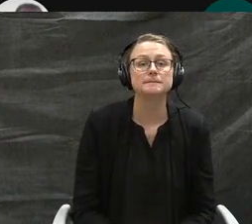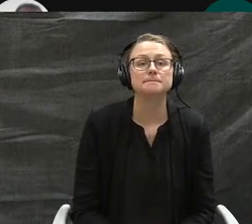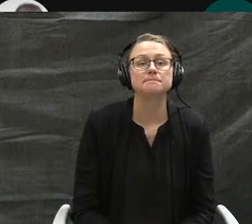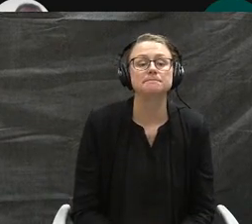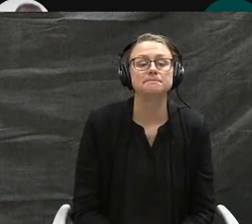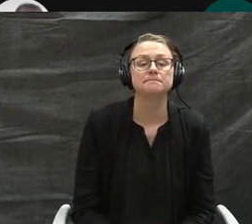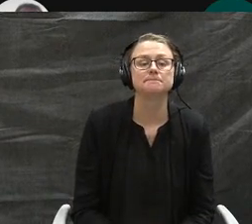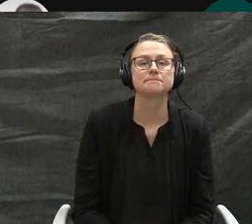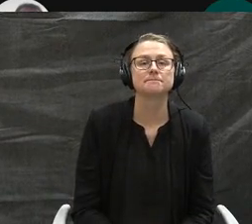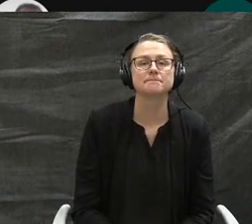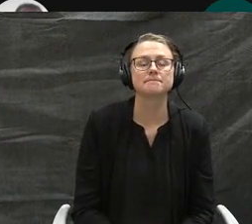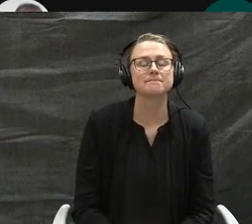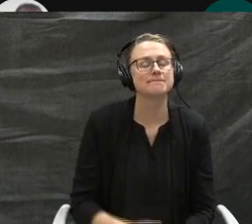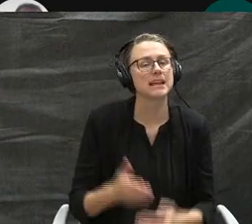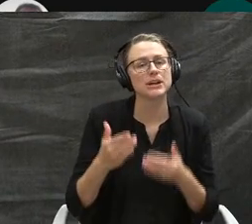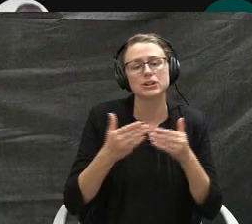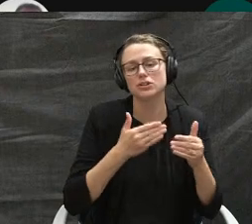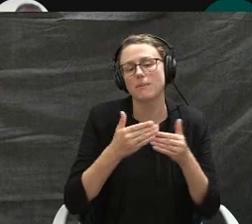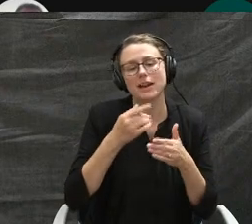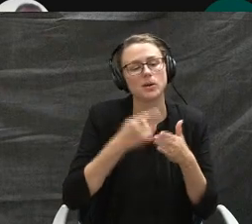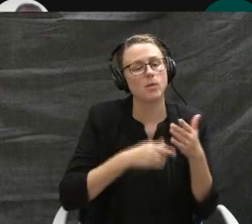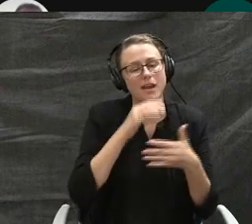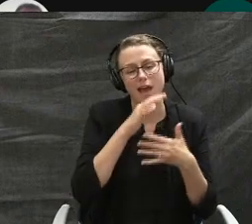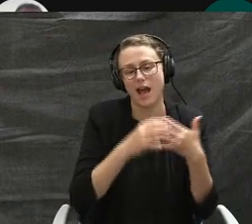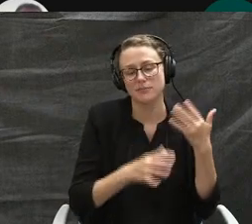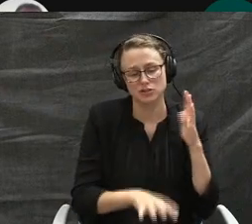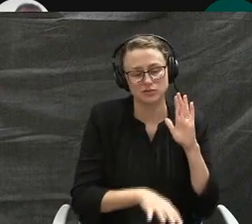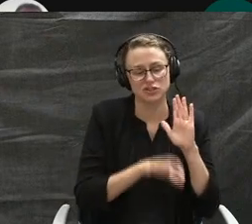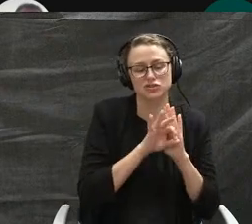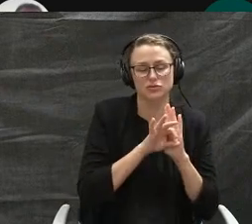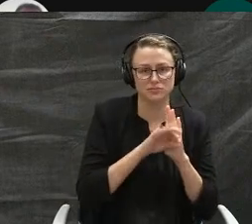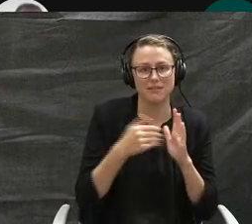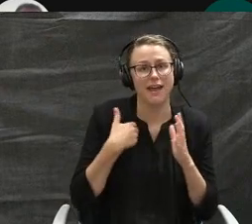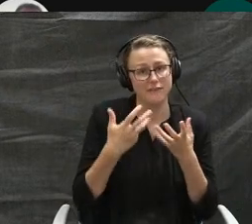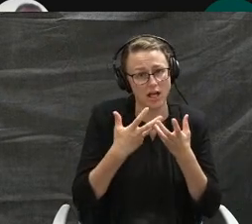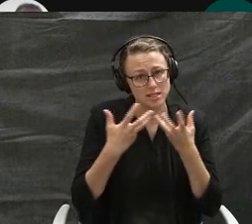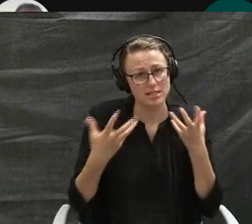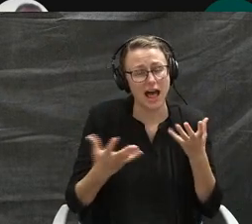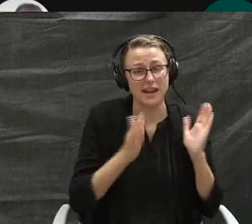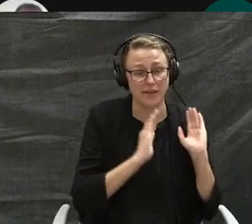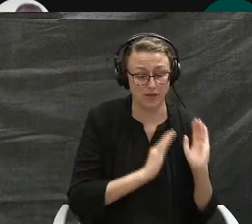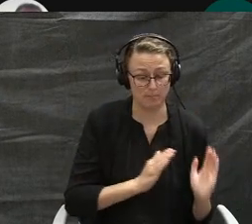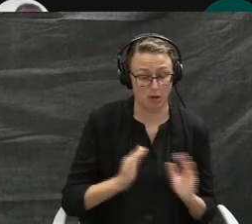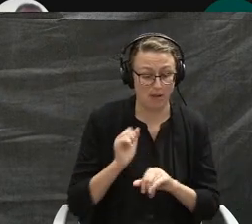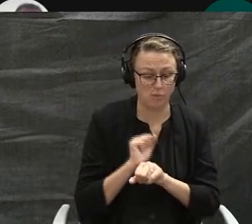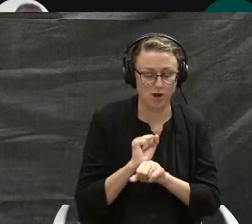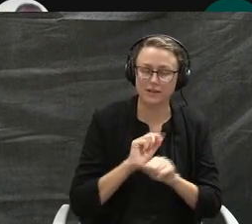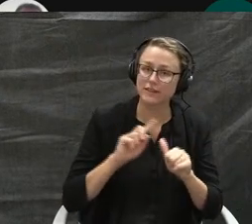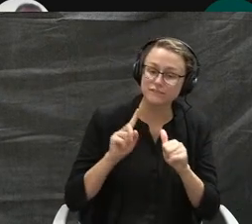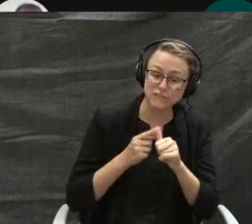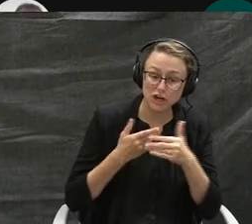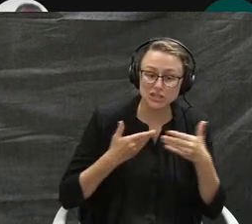Yeah, I think no matter what option we choose, there's obviously a lot of prep work that needs to be done. And the